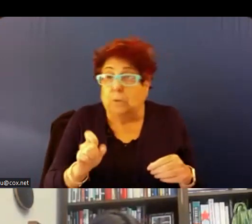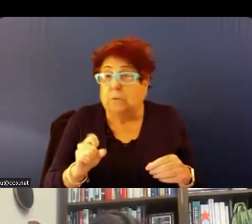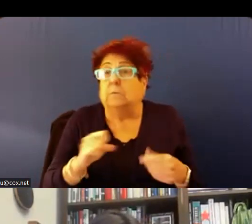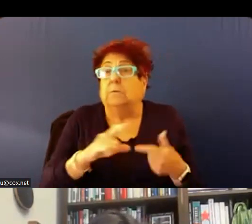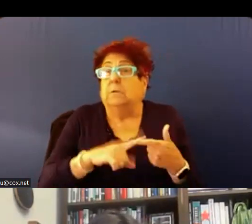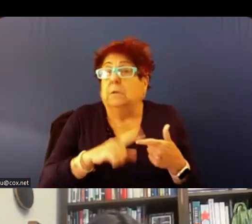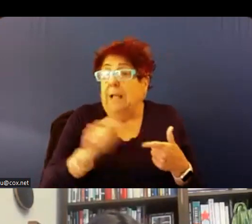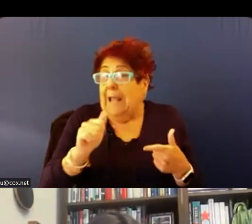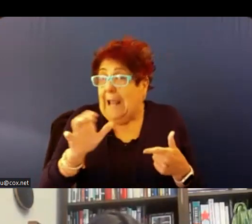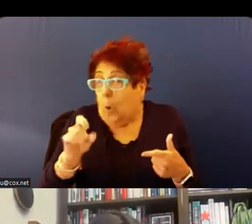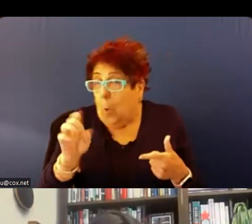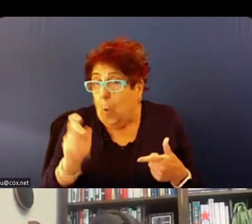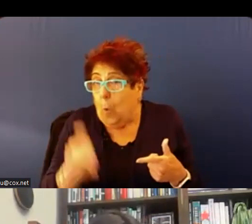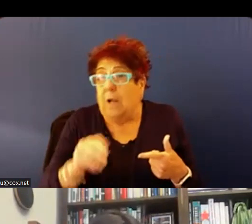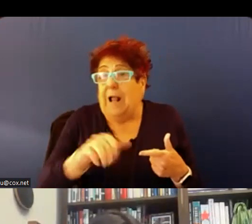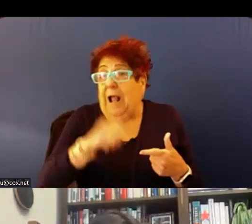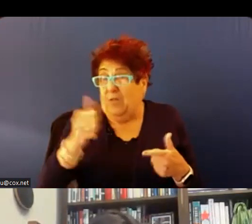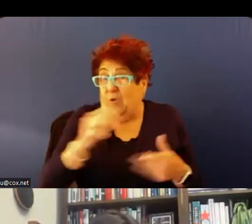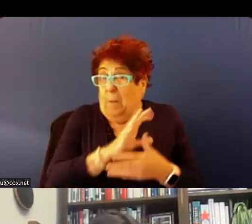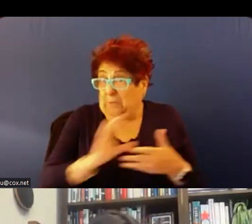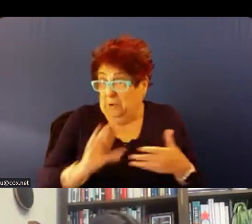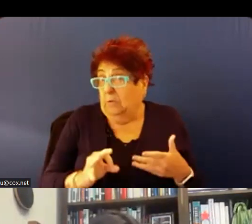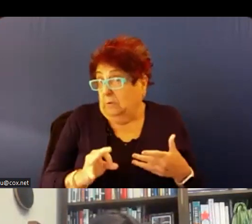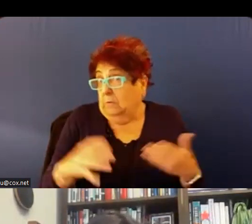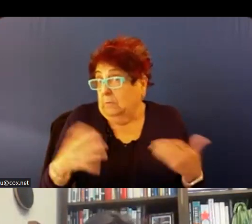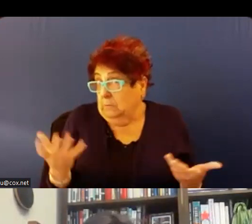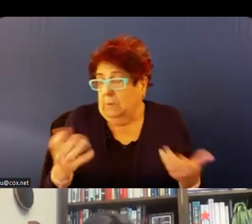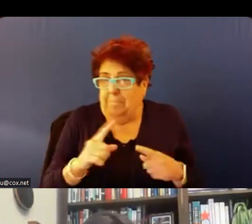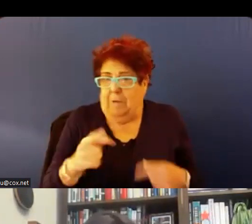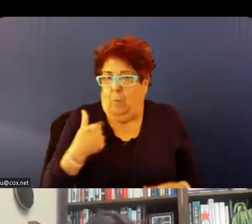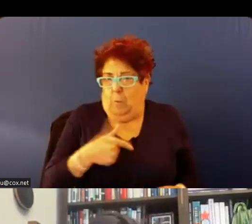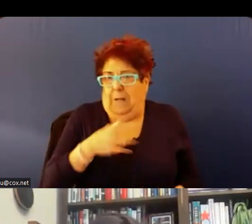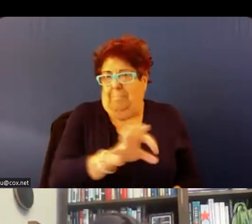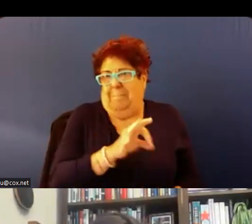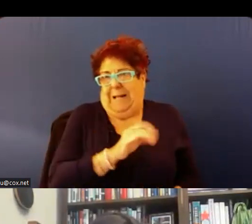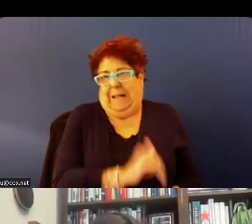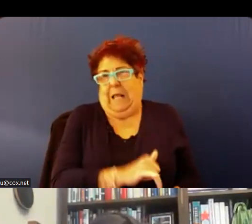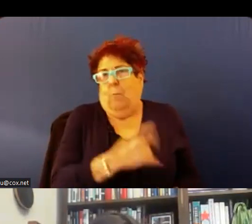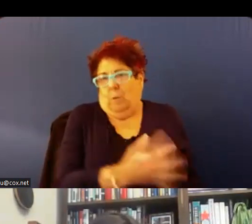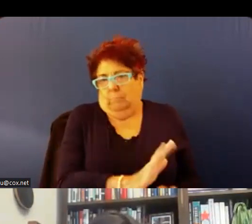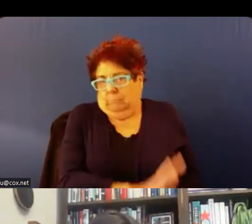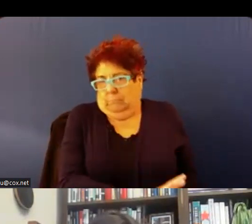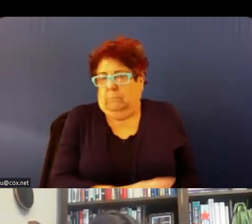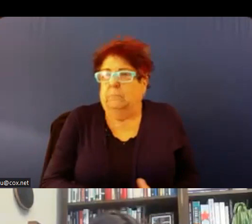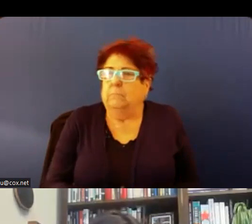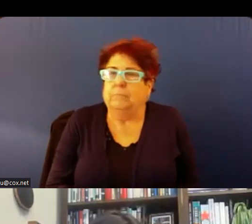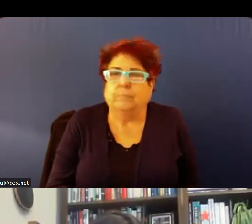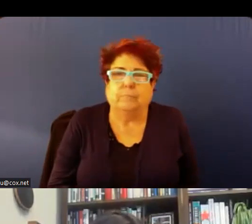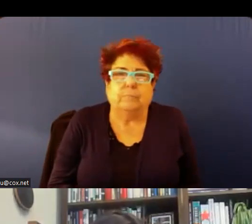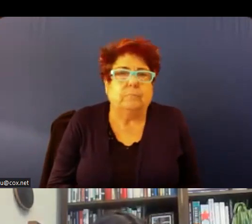use to do sort of what we do. But that just happens to be the one that we started with. We have a similar